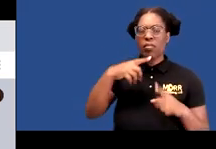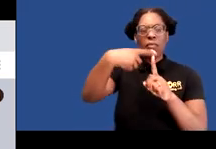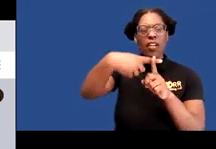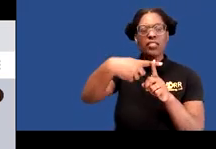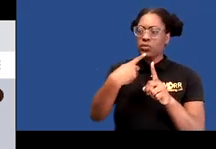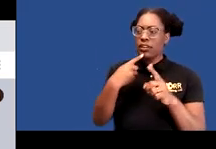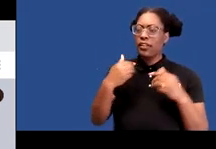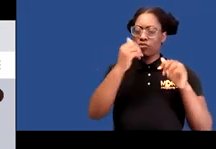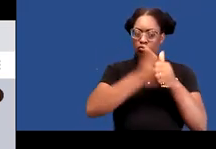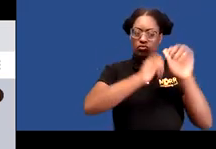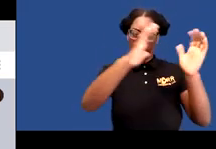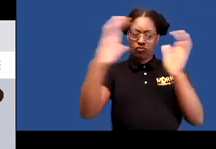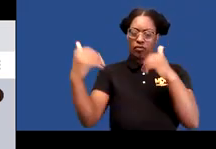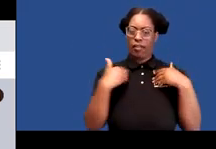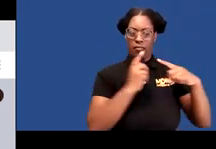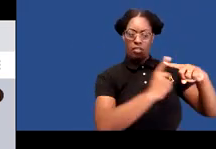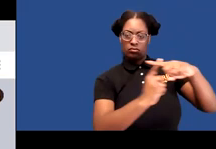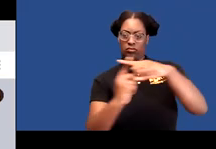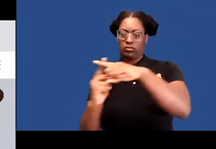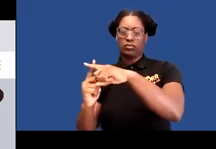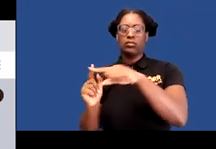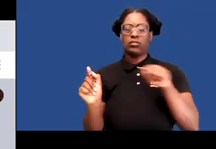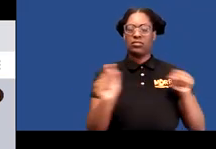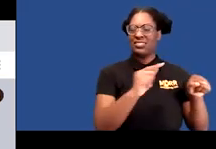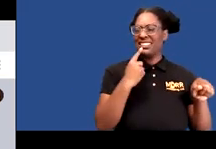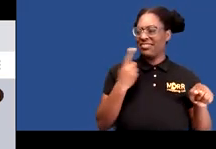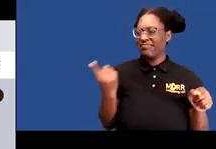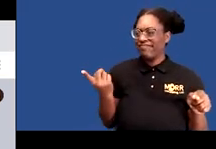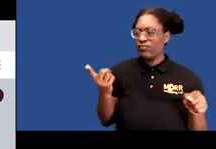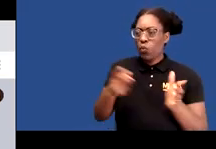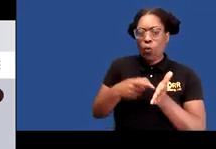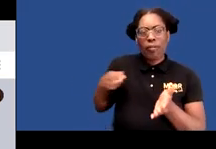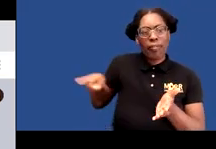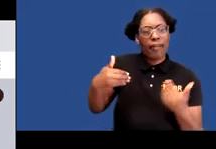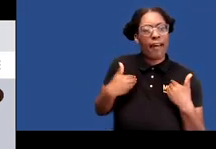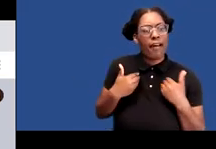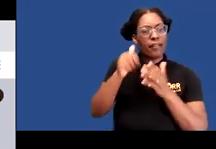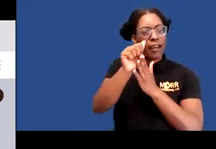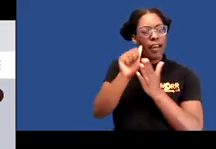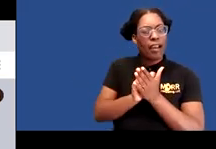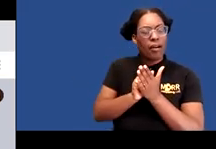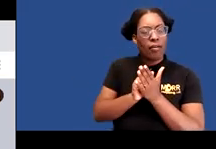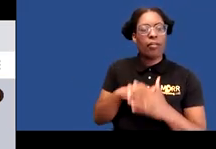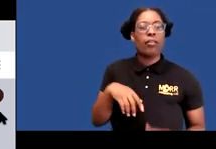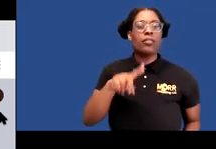and it's asking them that they need an account in order to do that. [Zandra] Oh, they should not need an account.